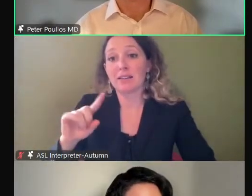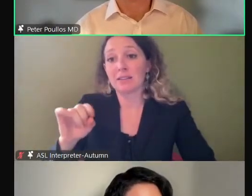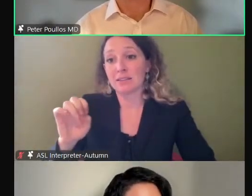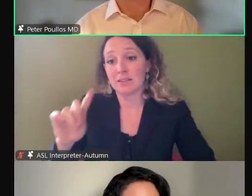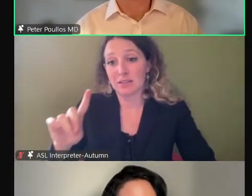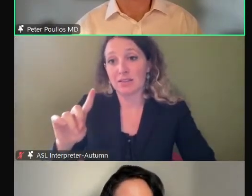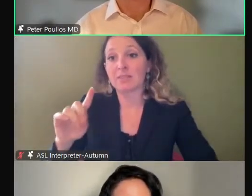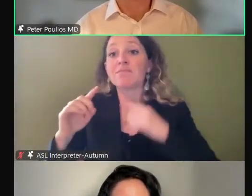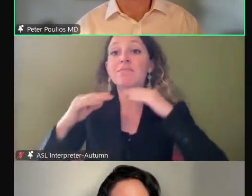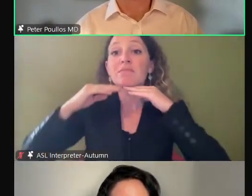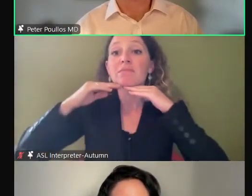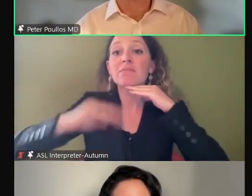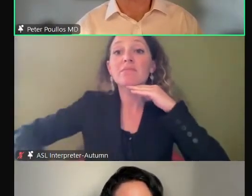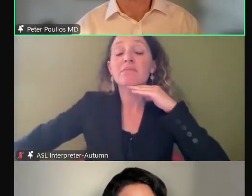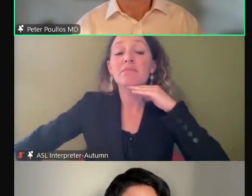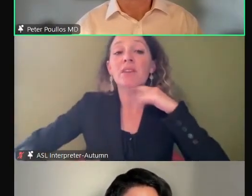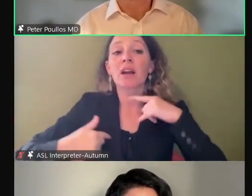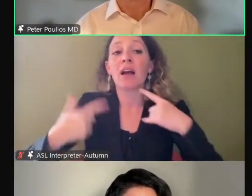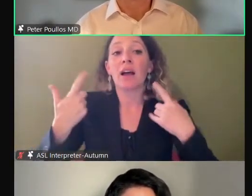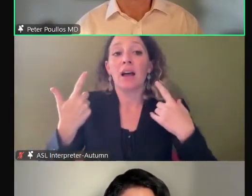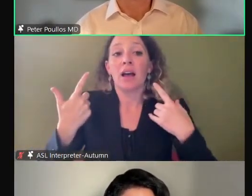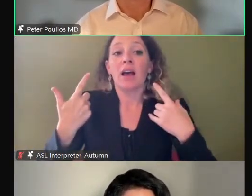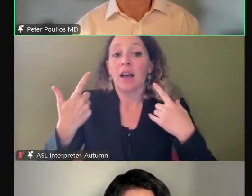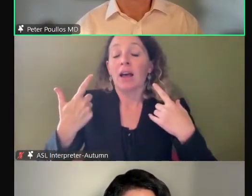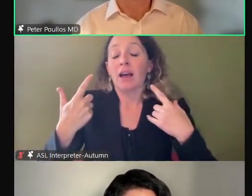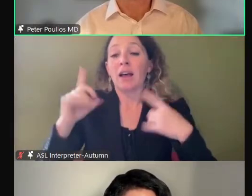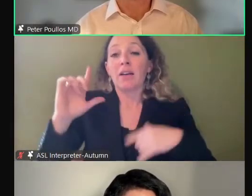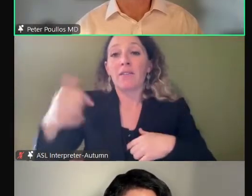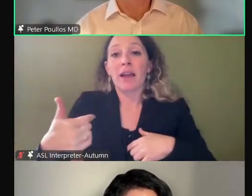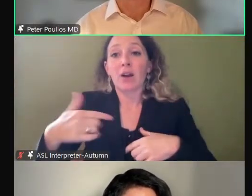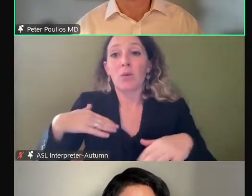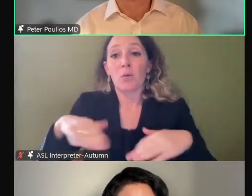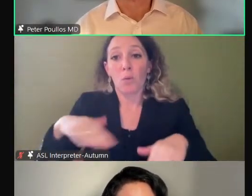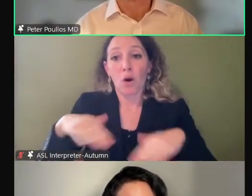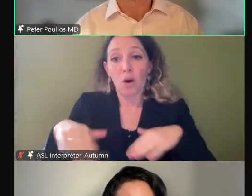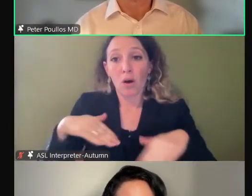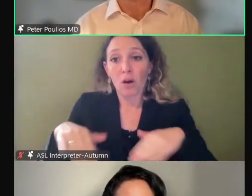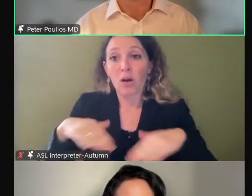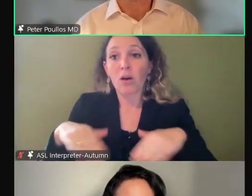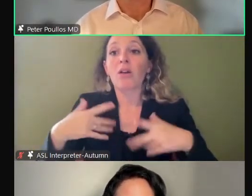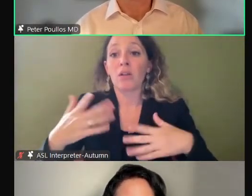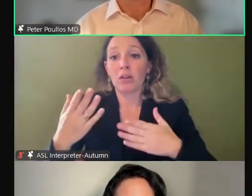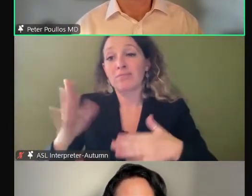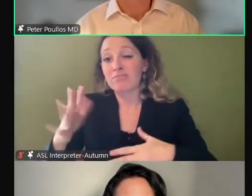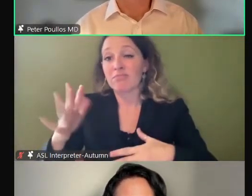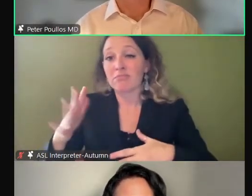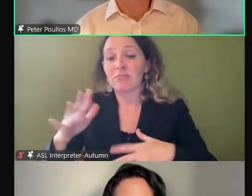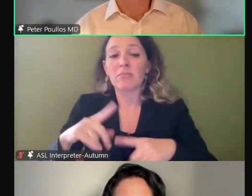walk and use my arms somewhat, but my recovery was incomplete. And having been in a procedural